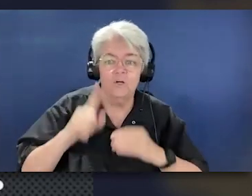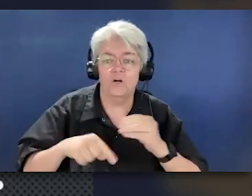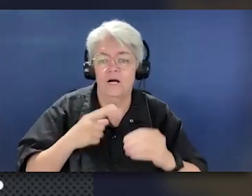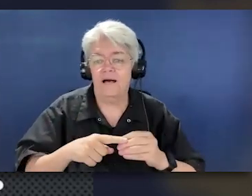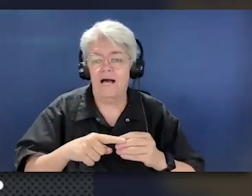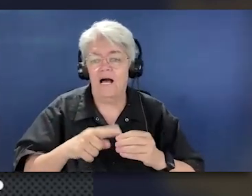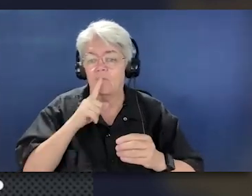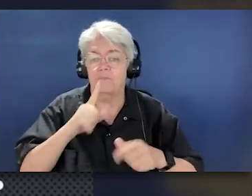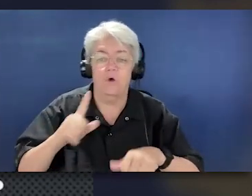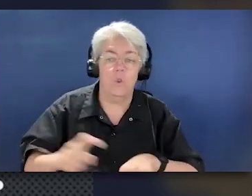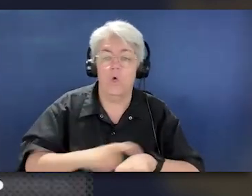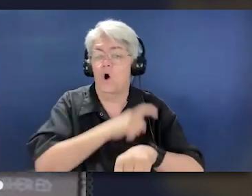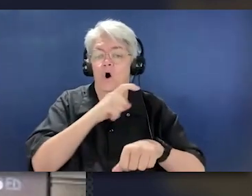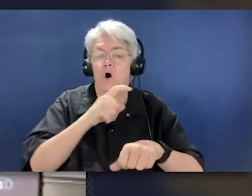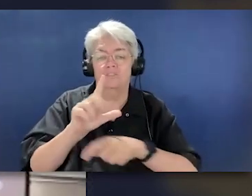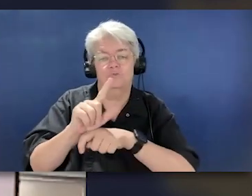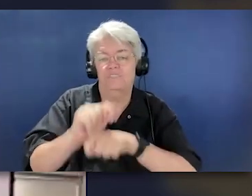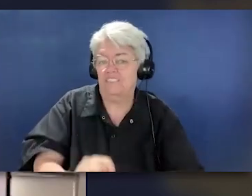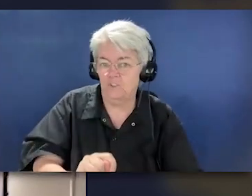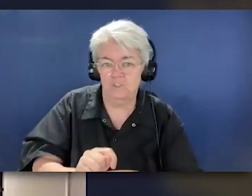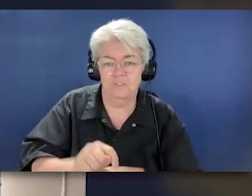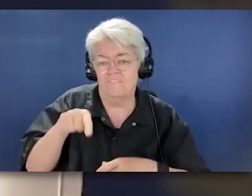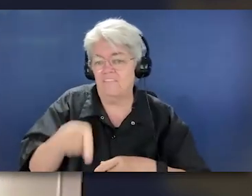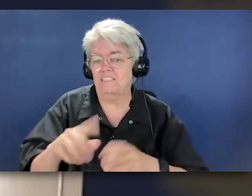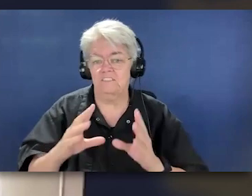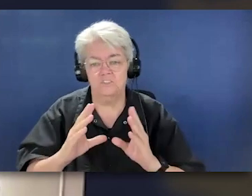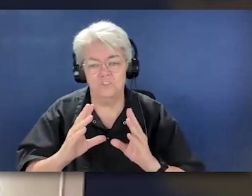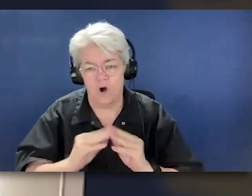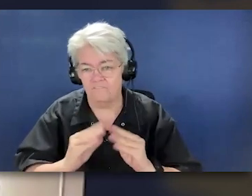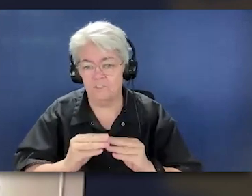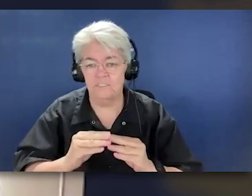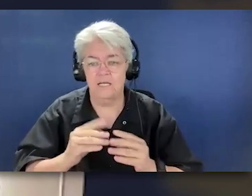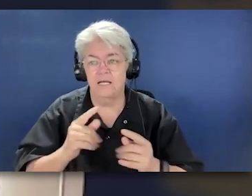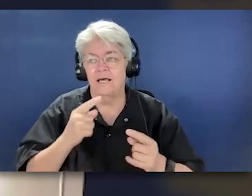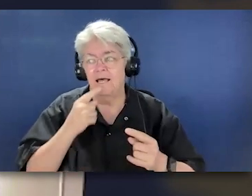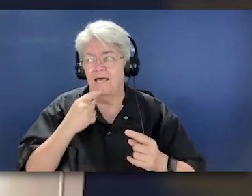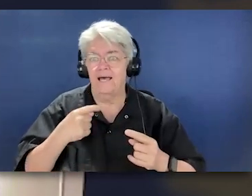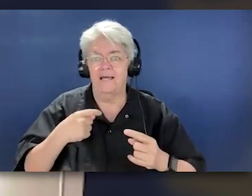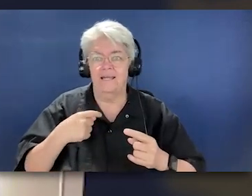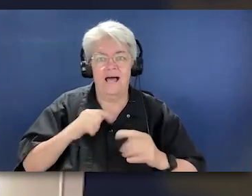long tradition of this conference and the big shoes that I’m standing in. So, I appreciate